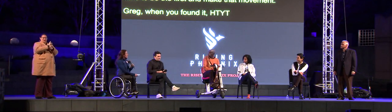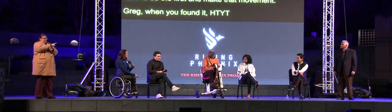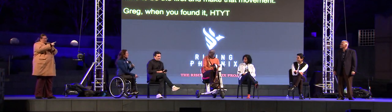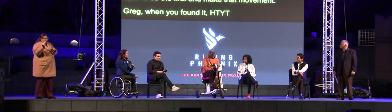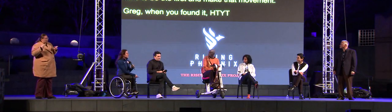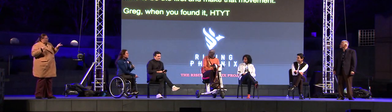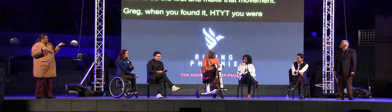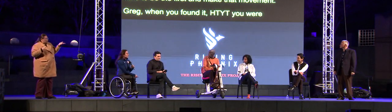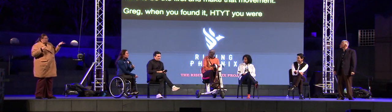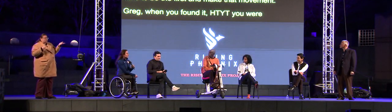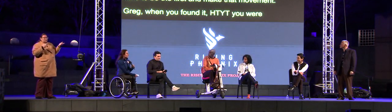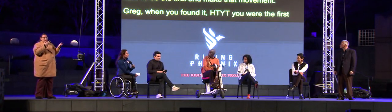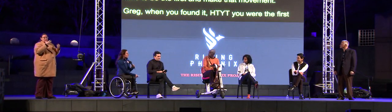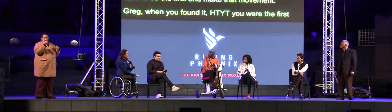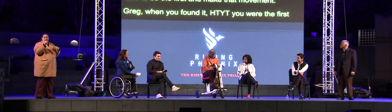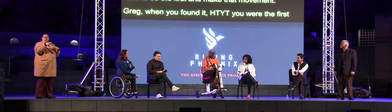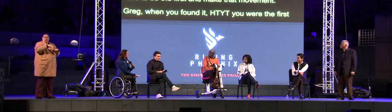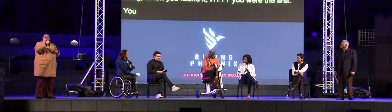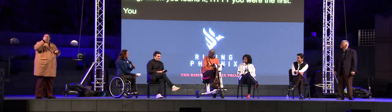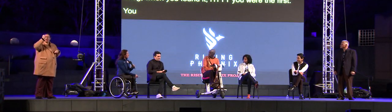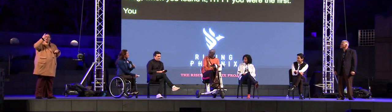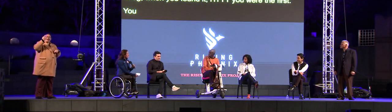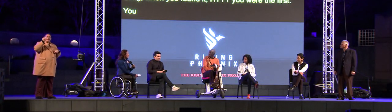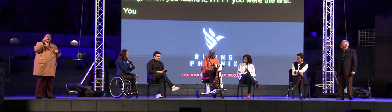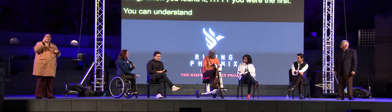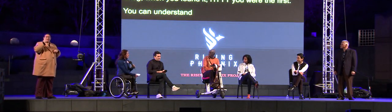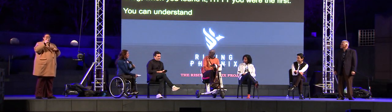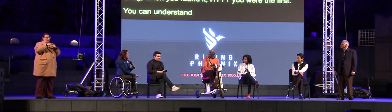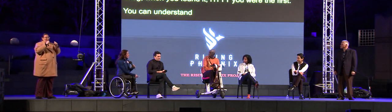and you can understand a little bit of the fights happening.